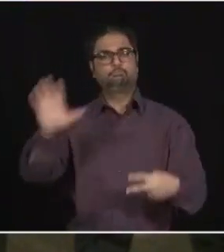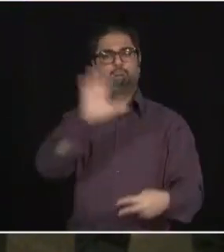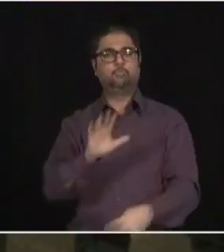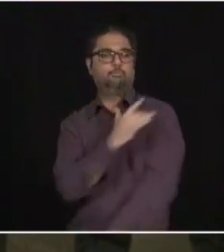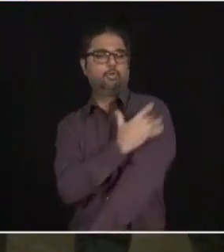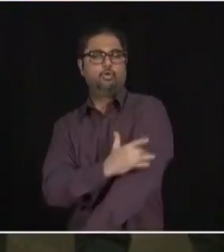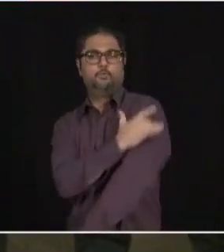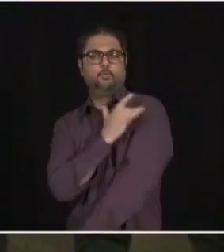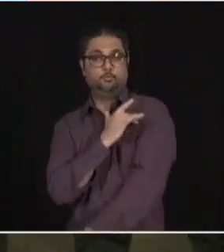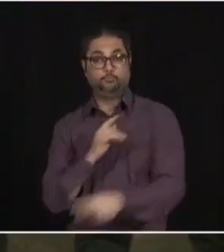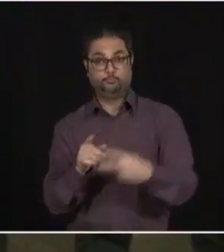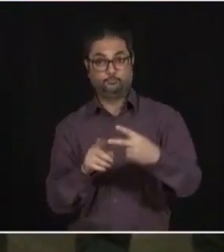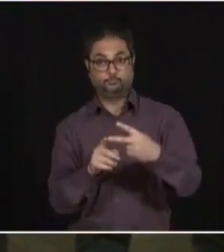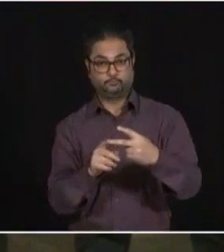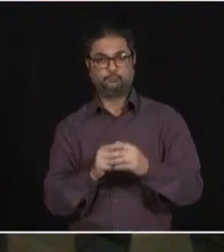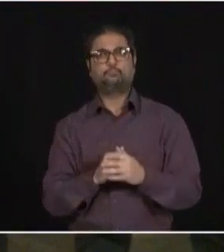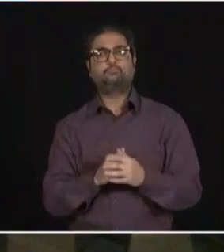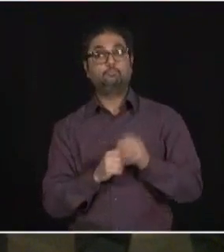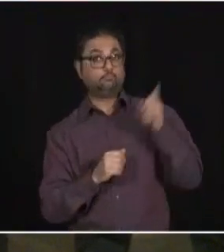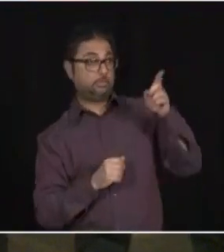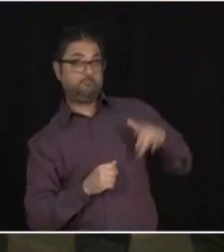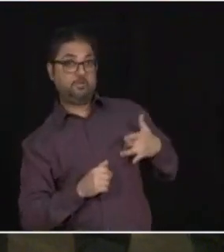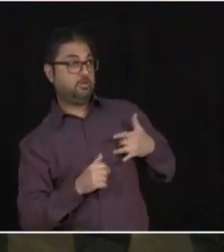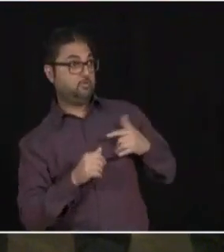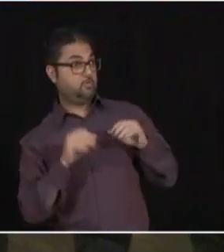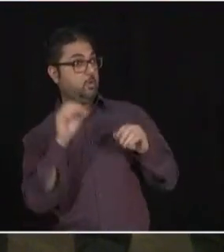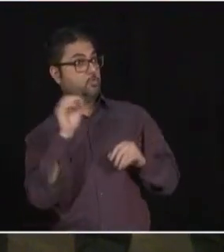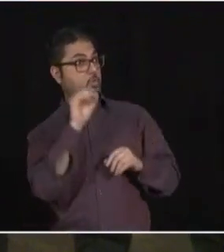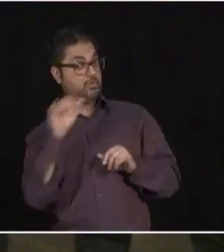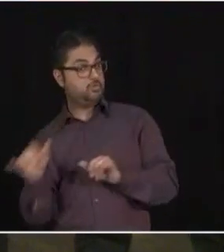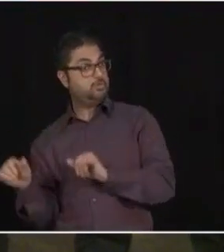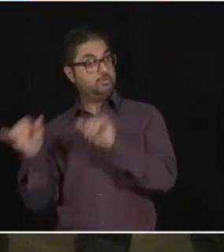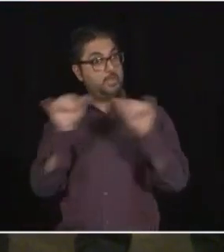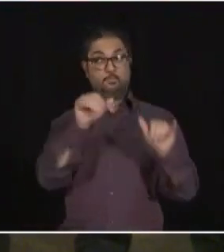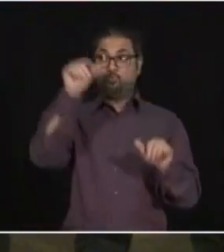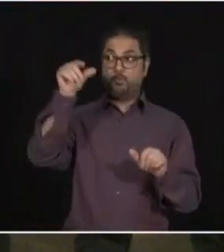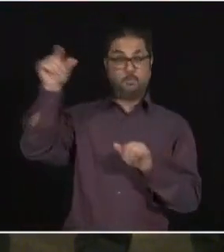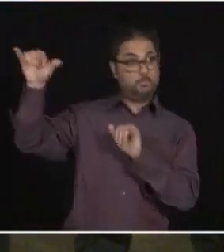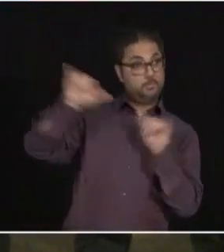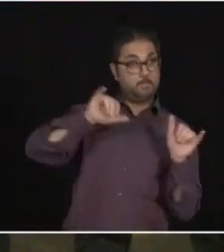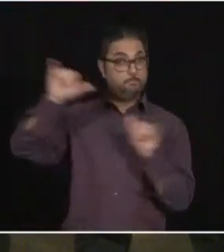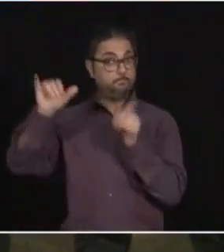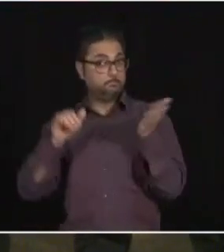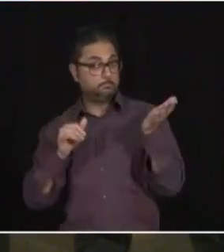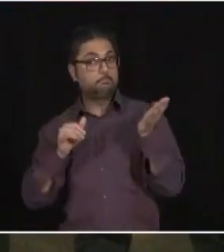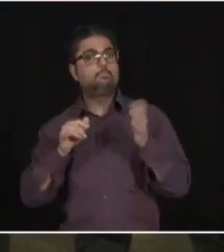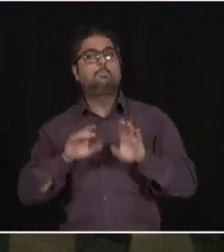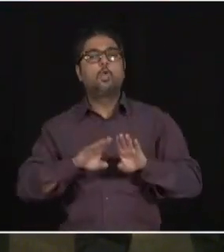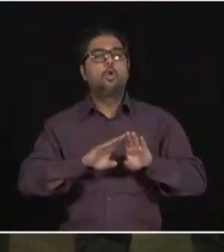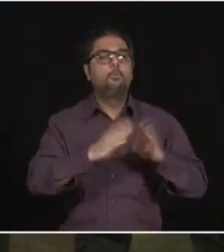Is that also how you see the situation in Ontario? How does that sort of affect how you approach